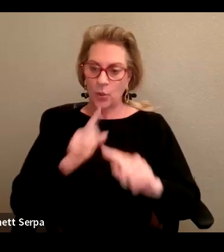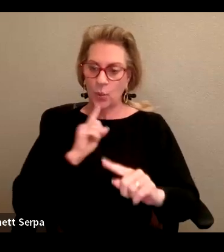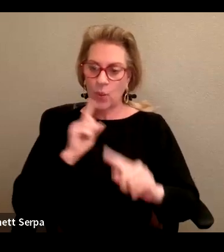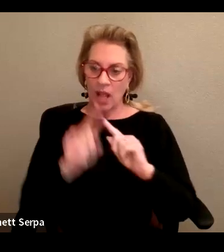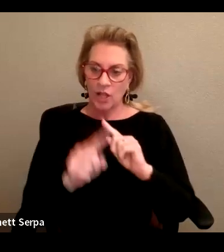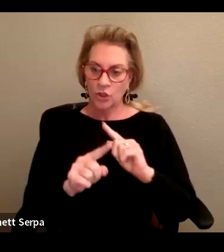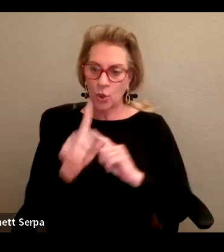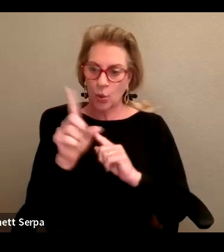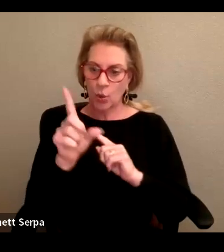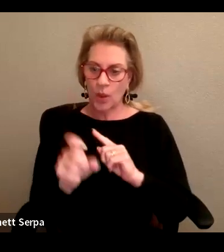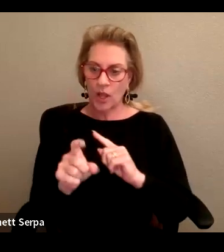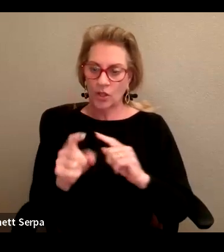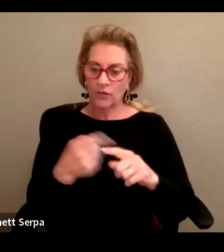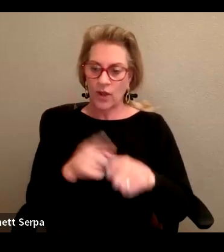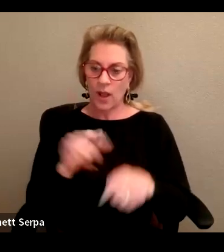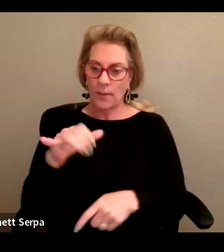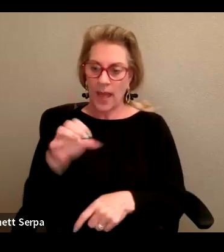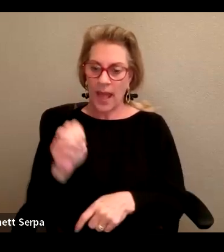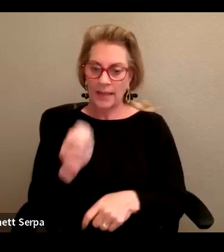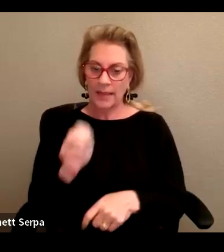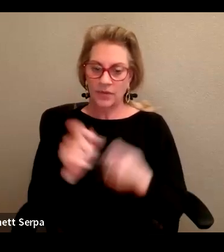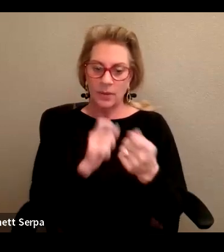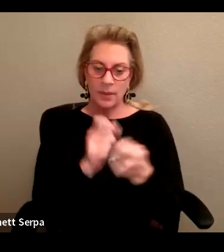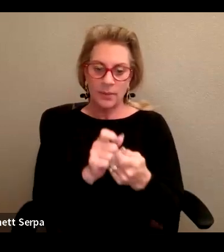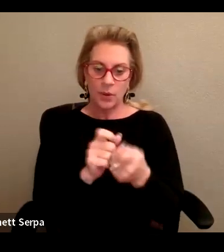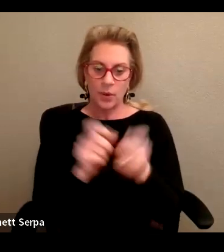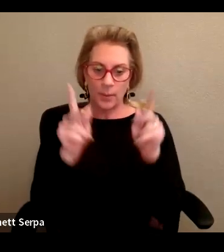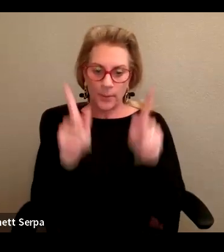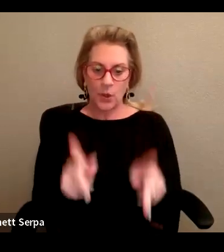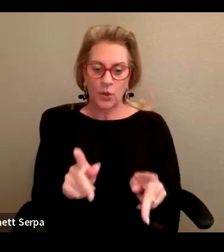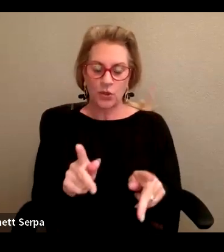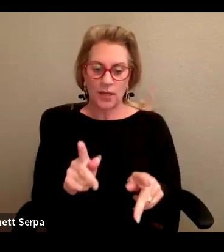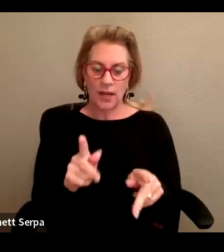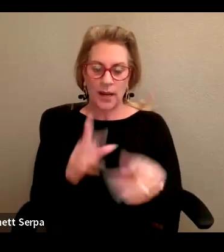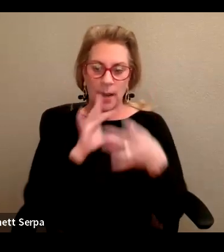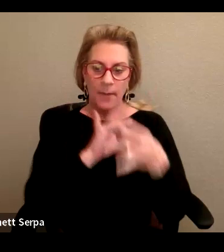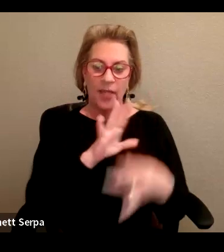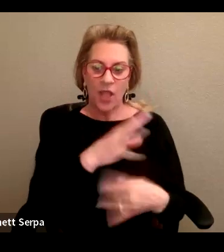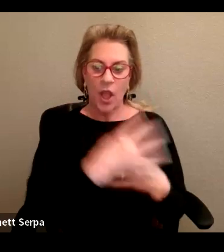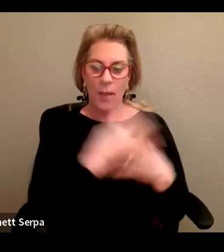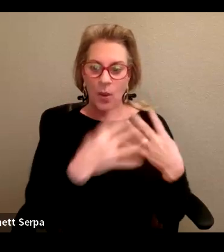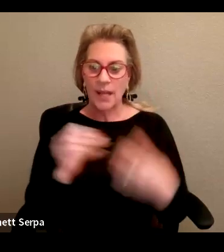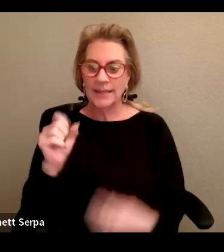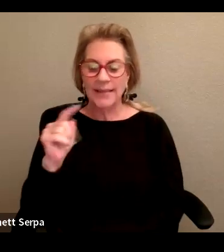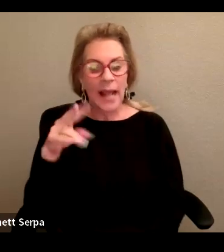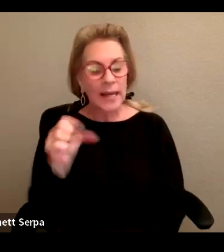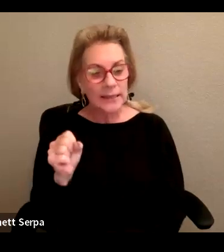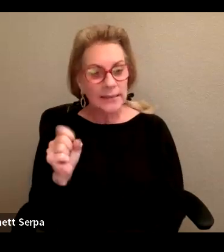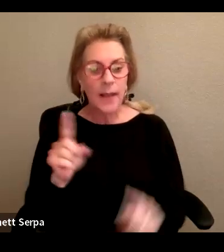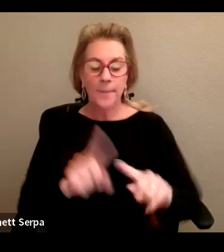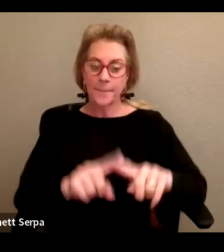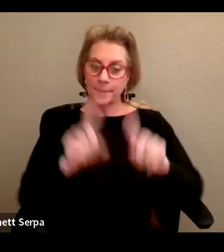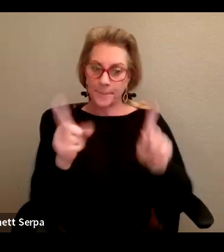questions from mice about a particular person's immigration status however section 1373 does not